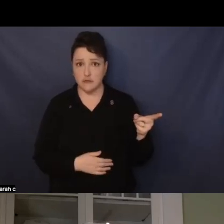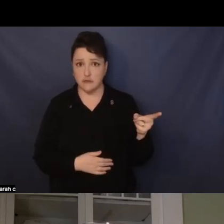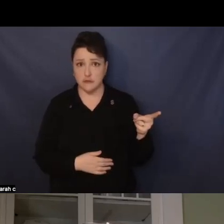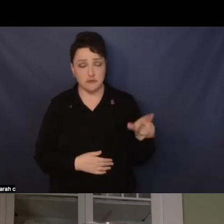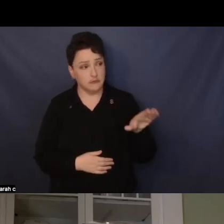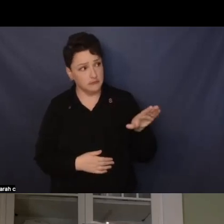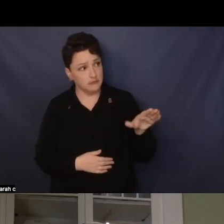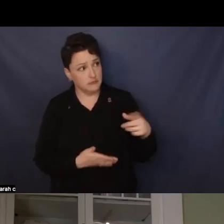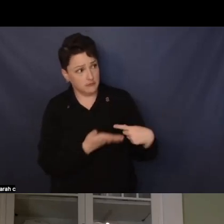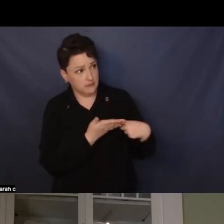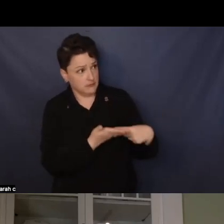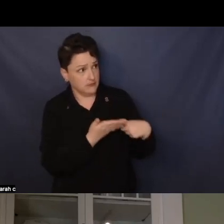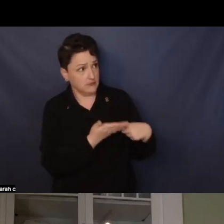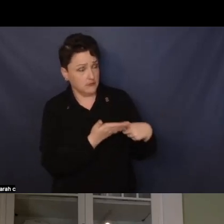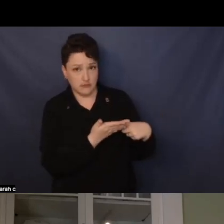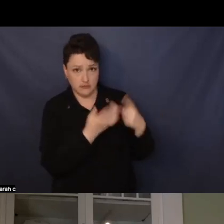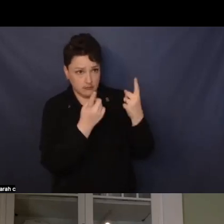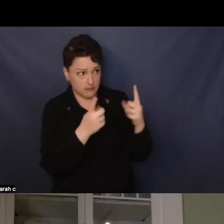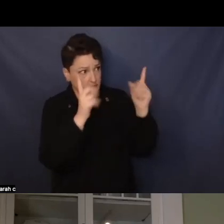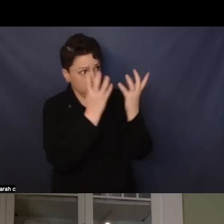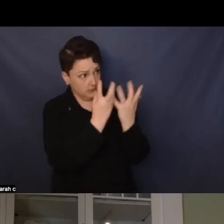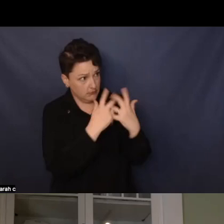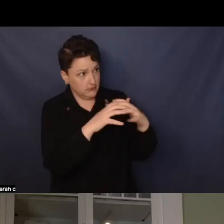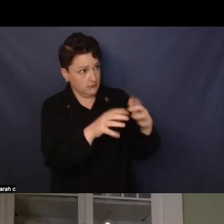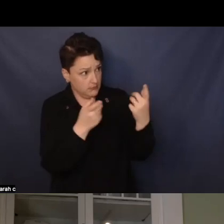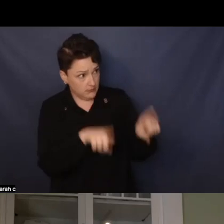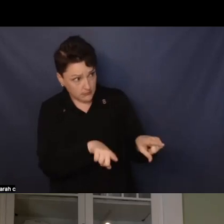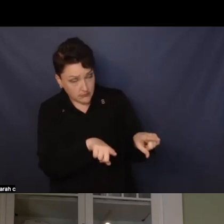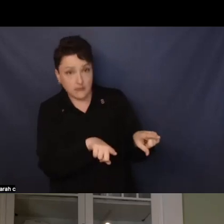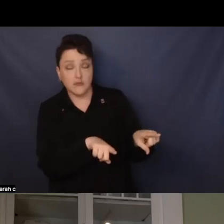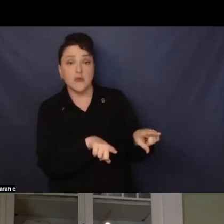we can make this work, we've been able to find -- with some of them, I have been able to find